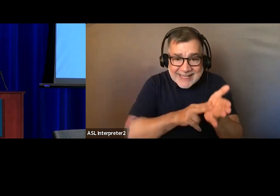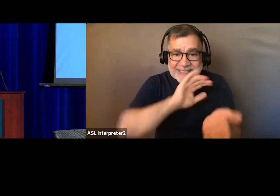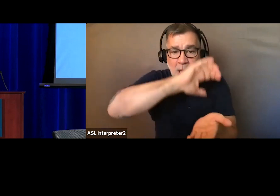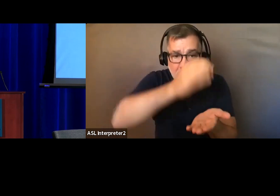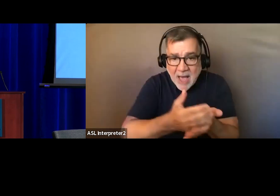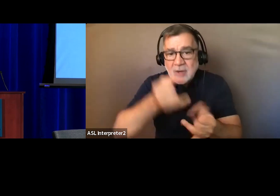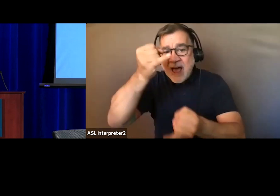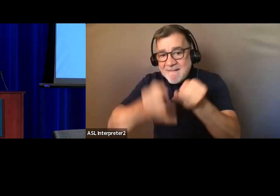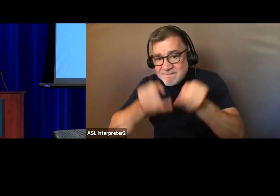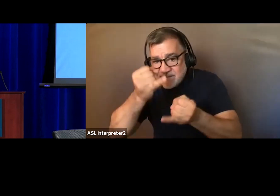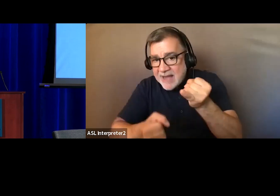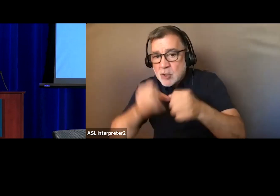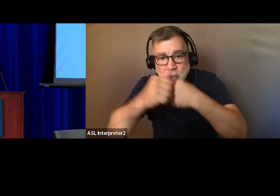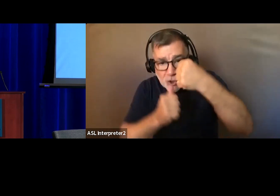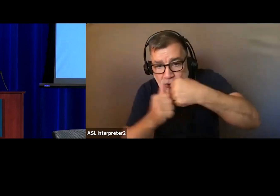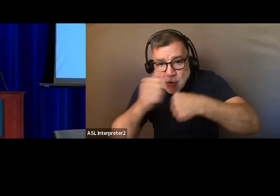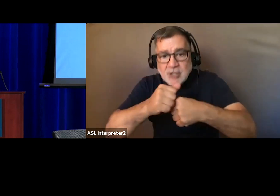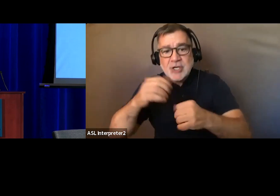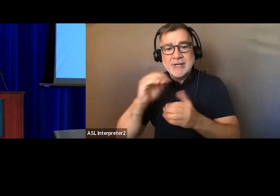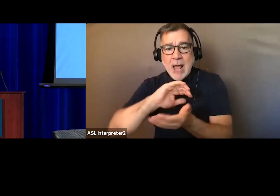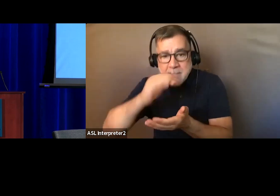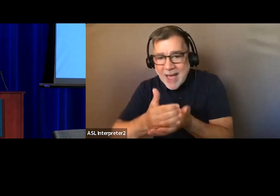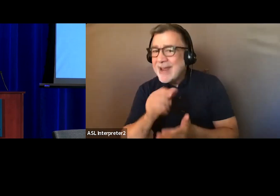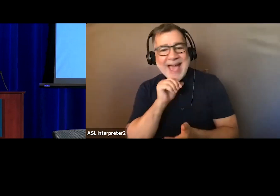and you're not going to see it changing 25 times in a week.